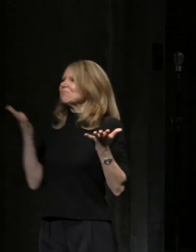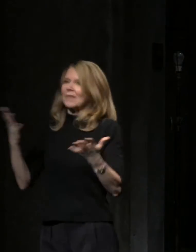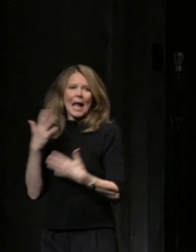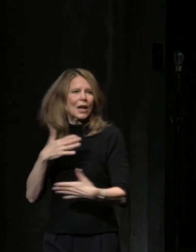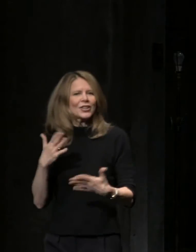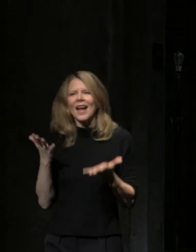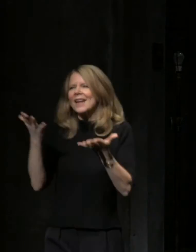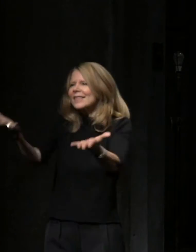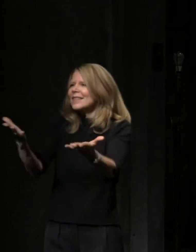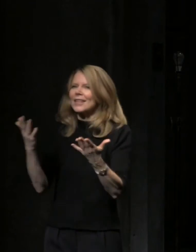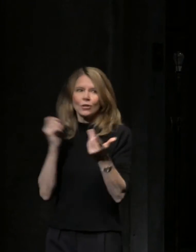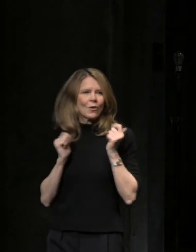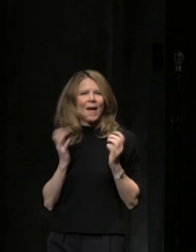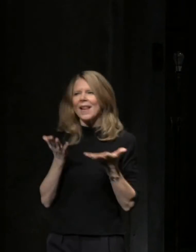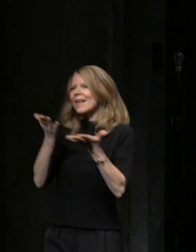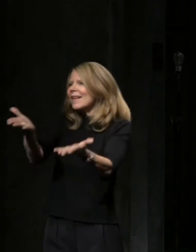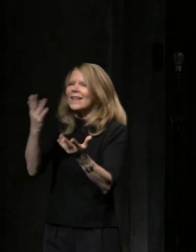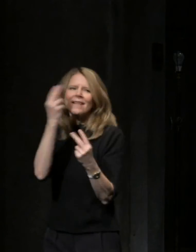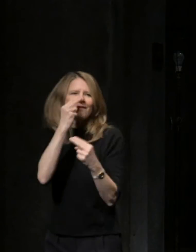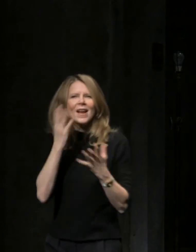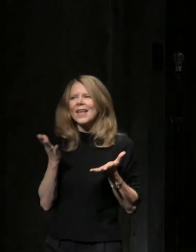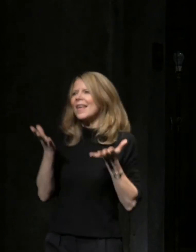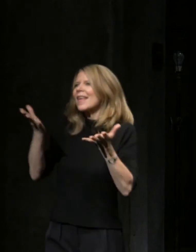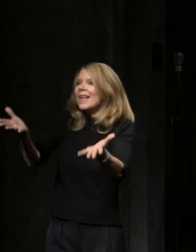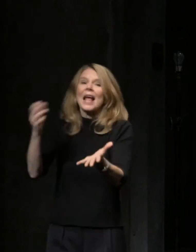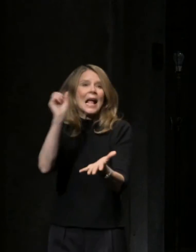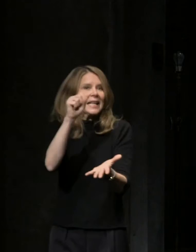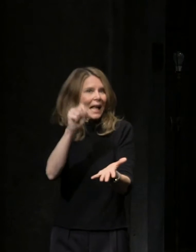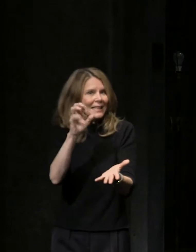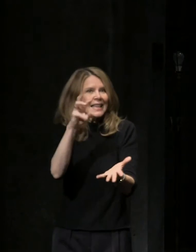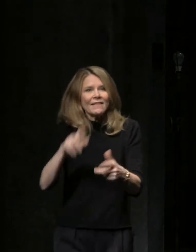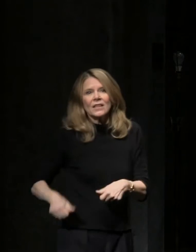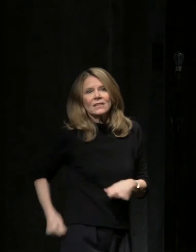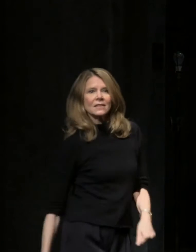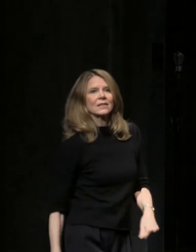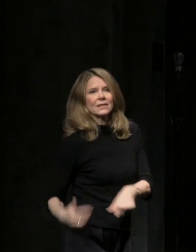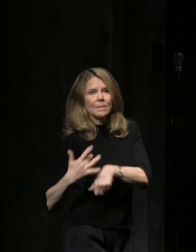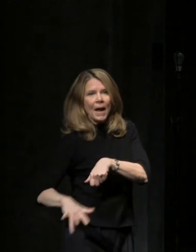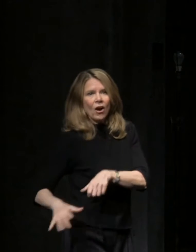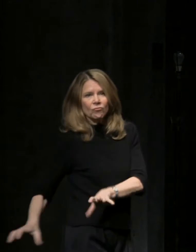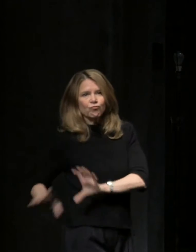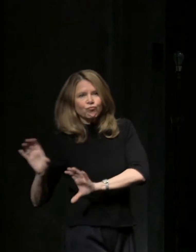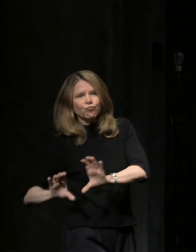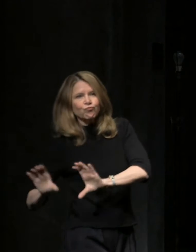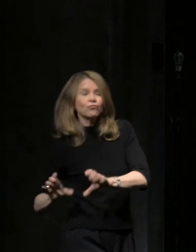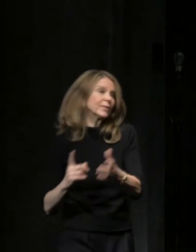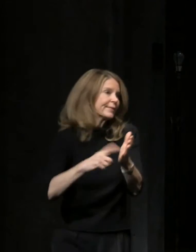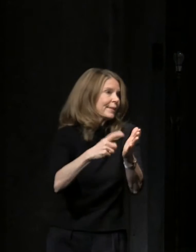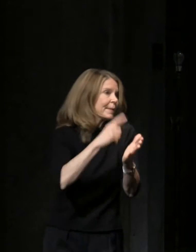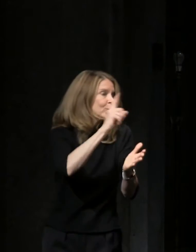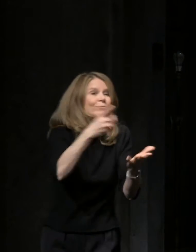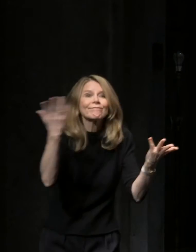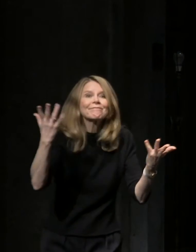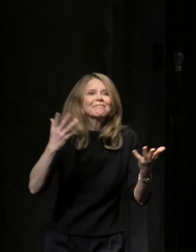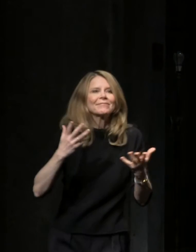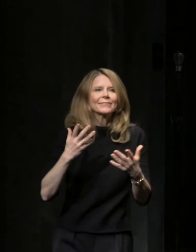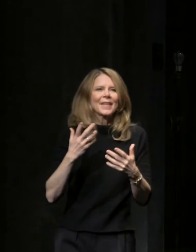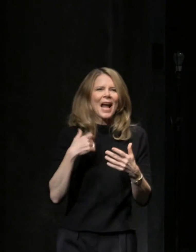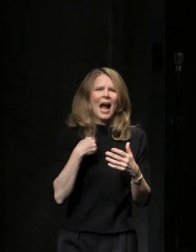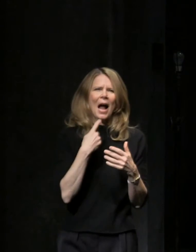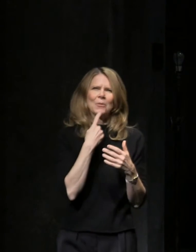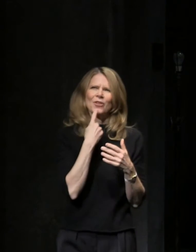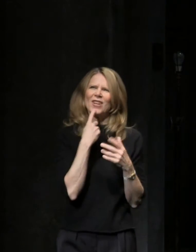Dramatic? Yes. Even with a bare . . . butt, sometimes. I was going to use worse language,